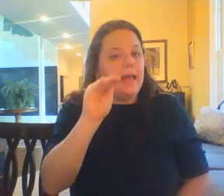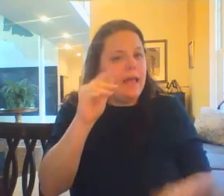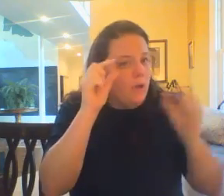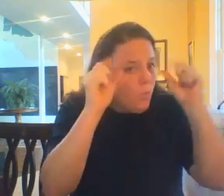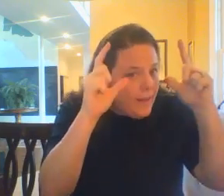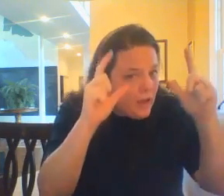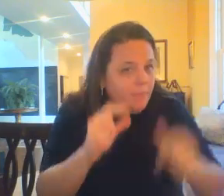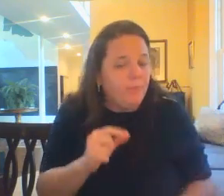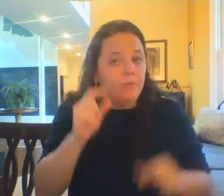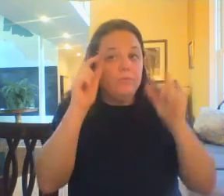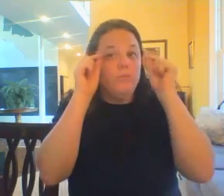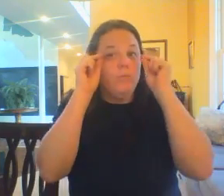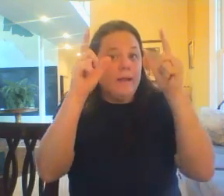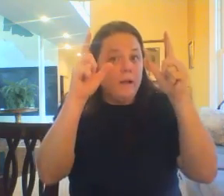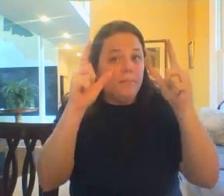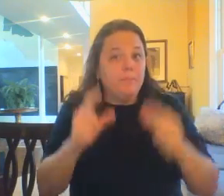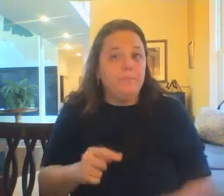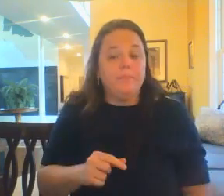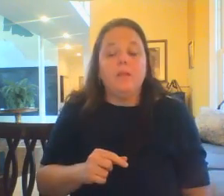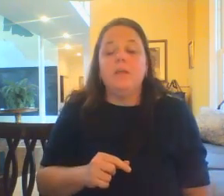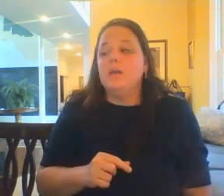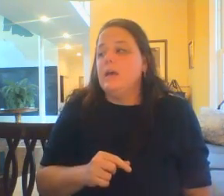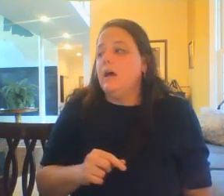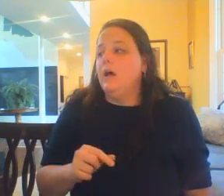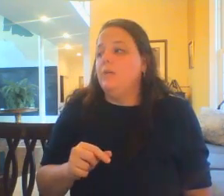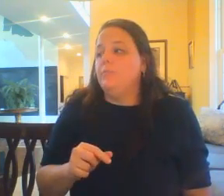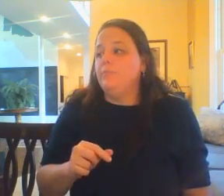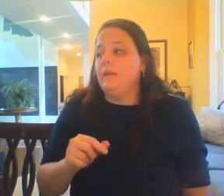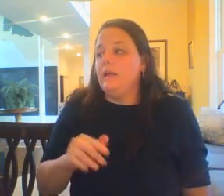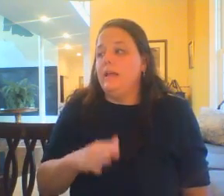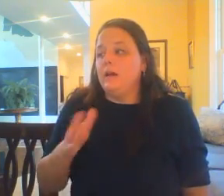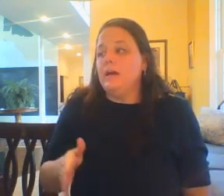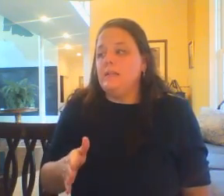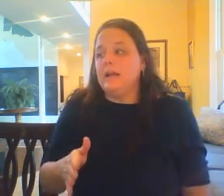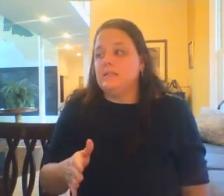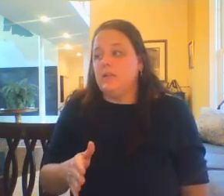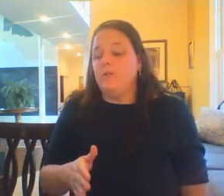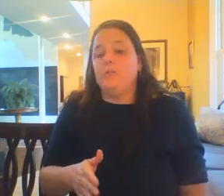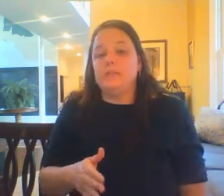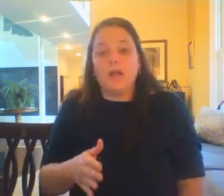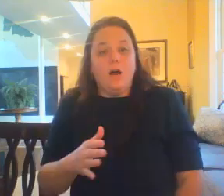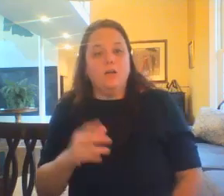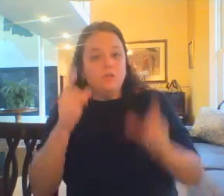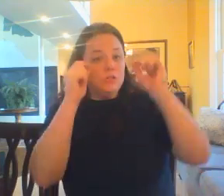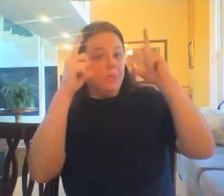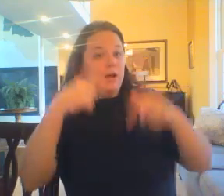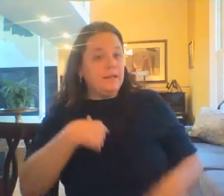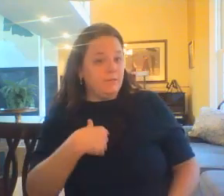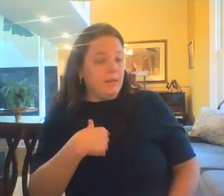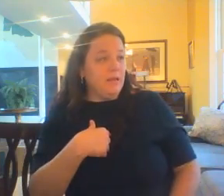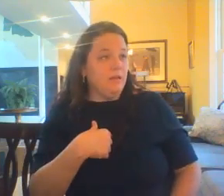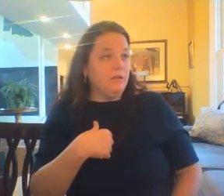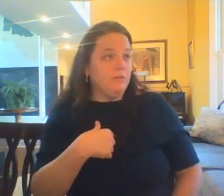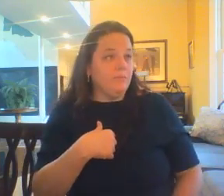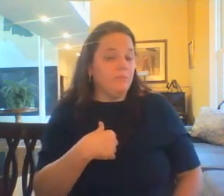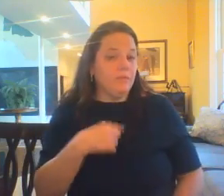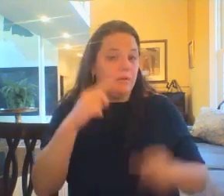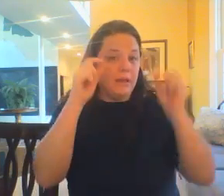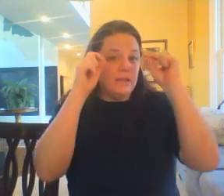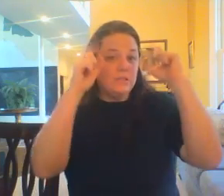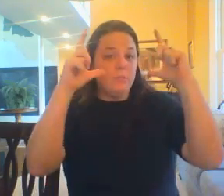hey wake up wake up in context though if